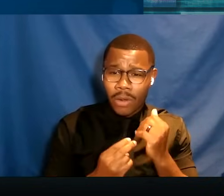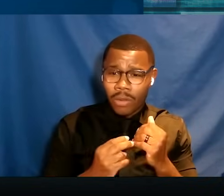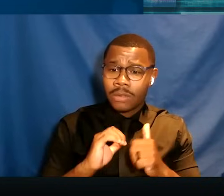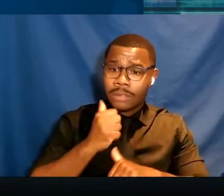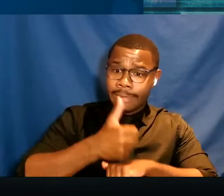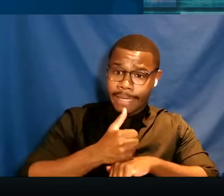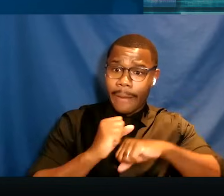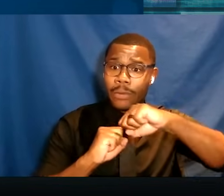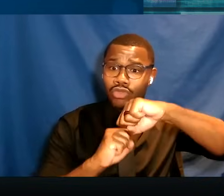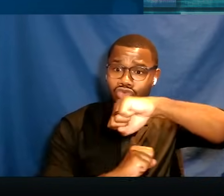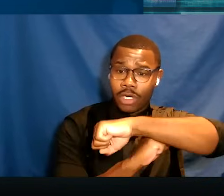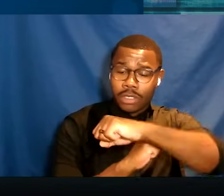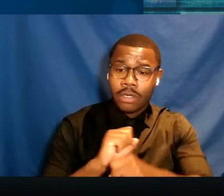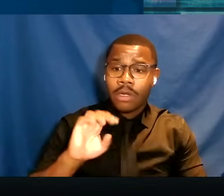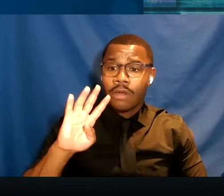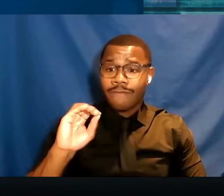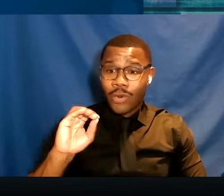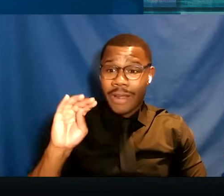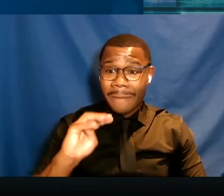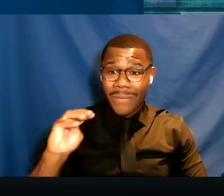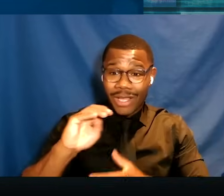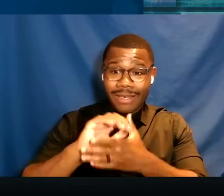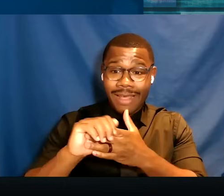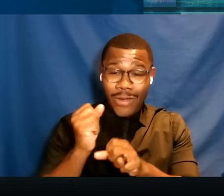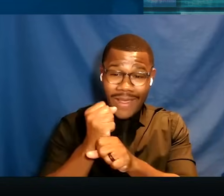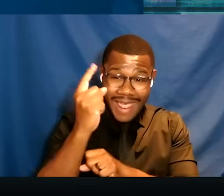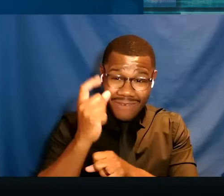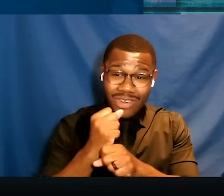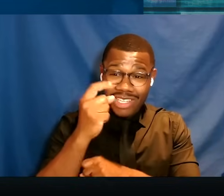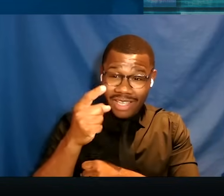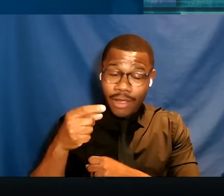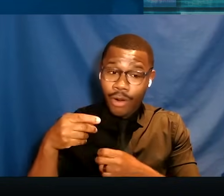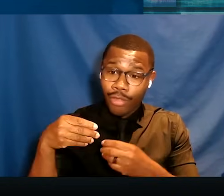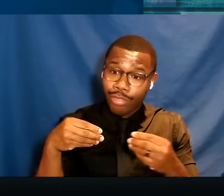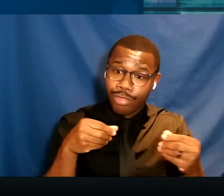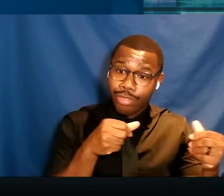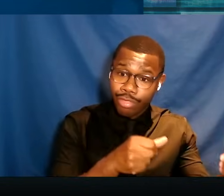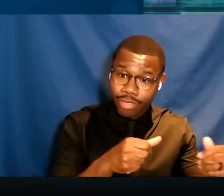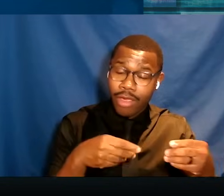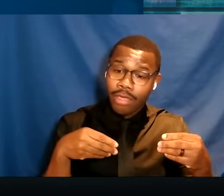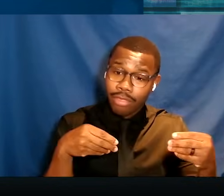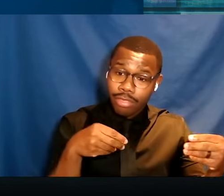we're estimating flowing into that structure, you know, that's not nothing. But the point I really want to make now